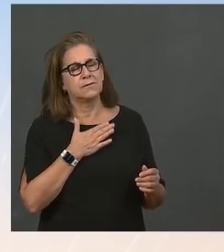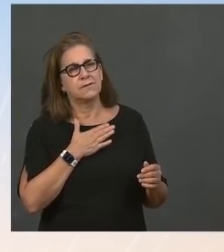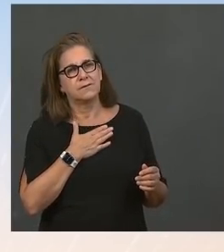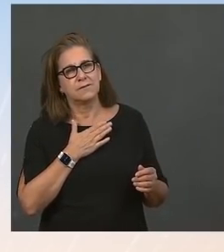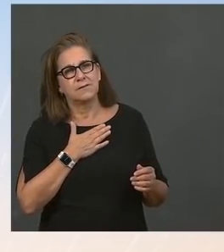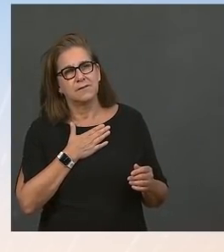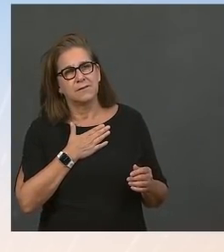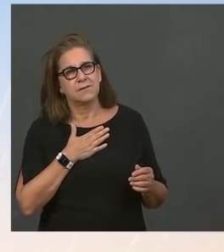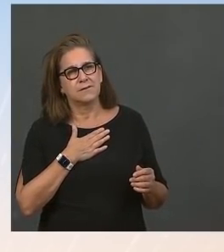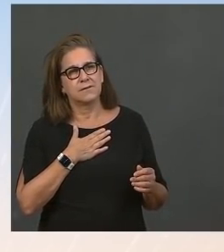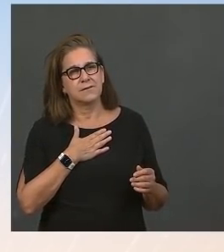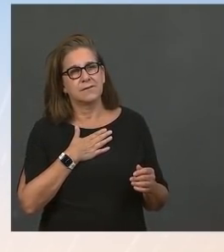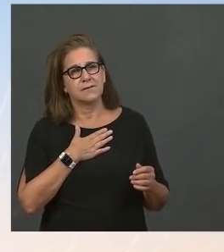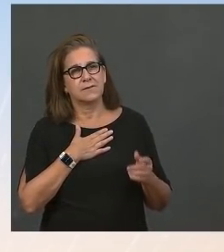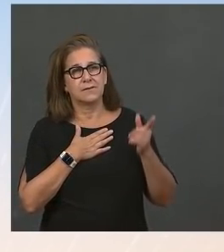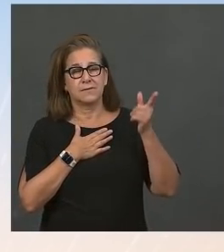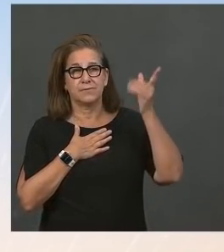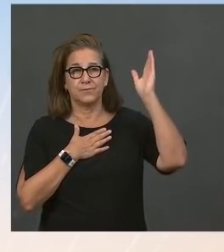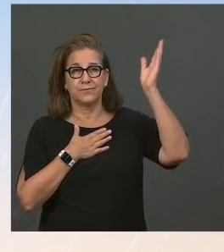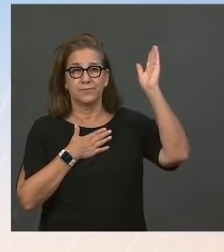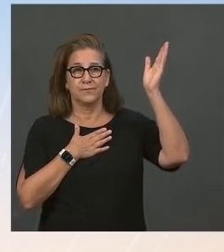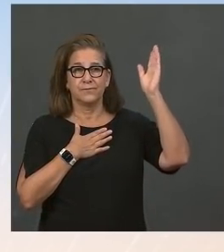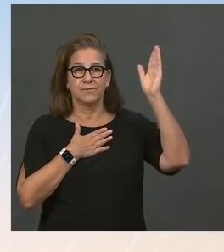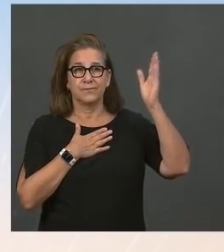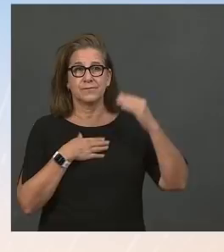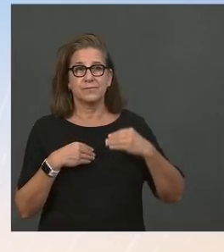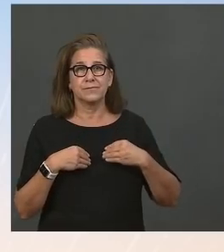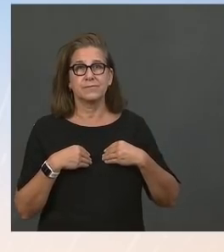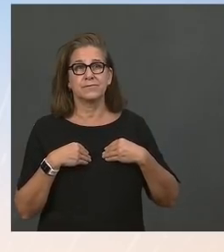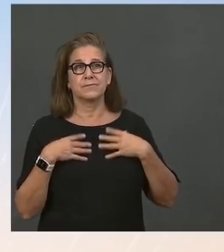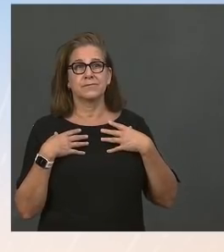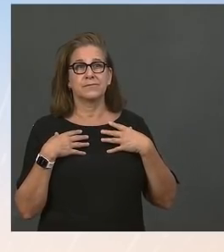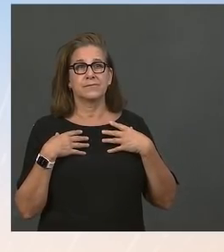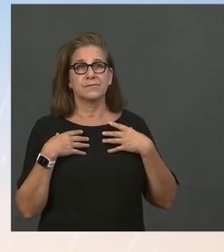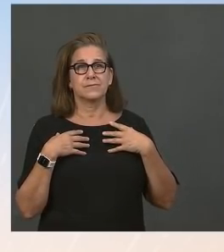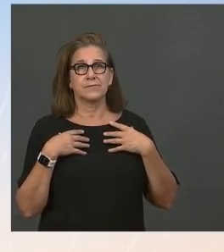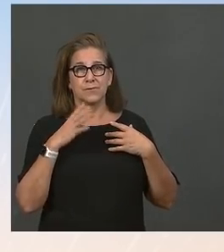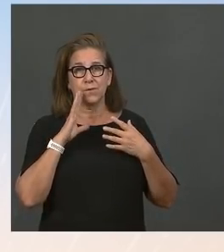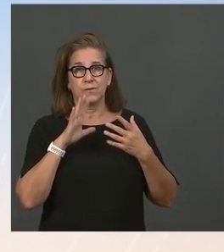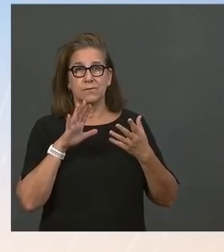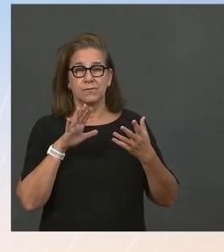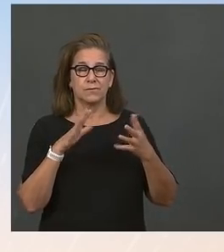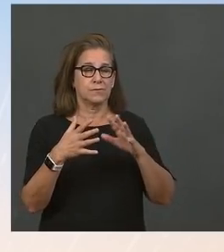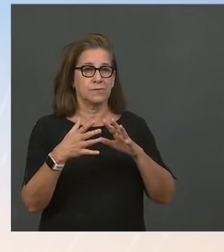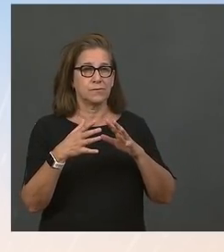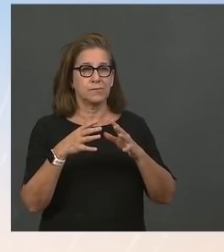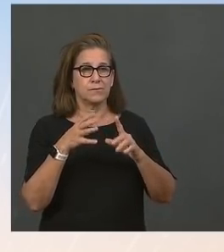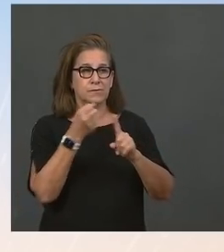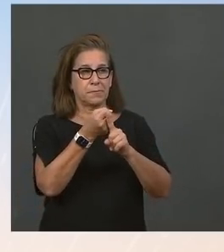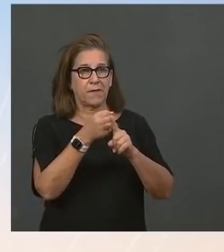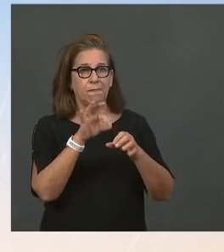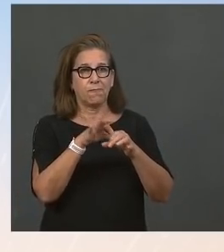to be effective in moving any votes. I mean, do you think any member watched the town hall meeting